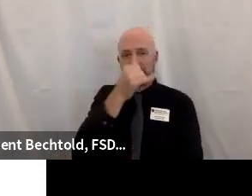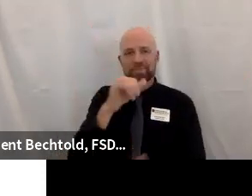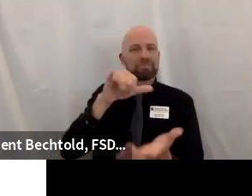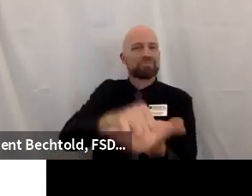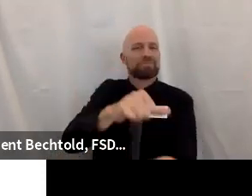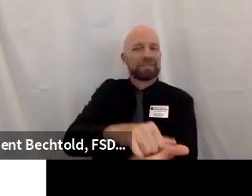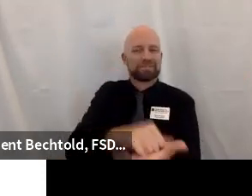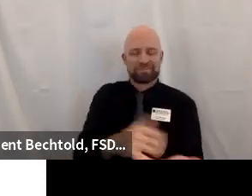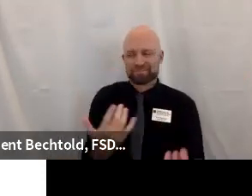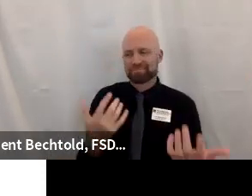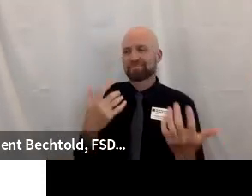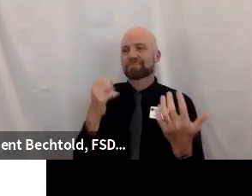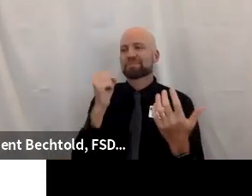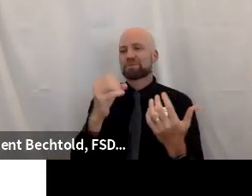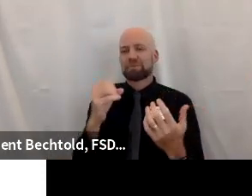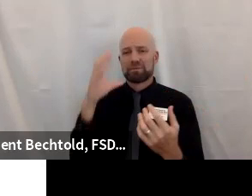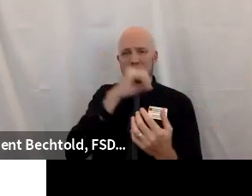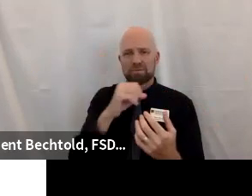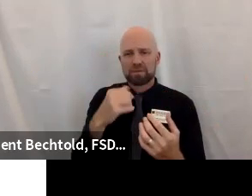So I know it's already 3:00